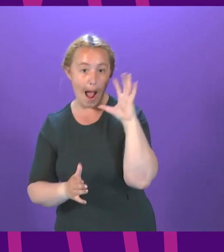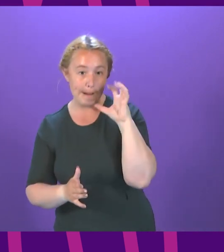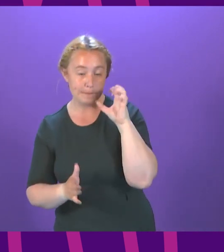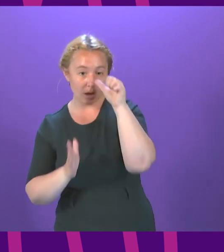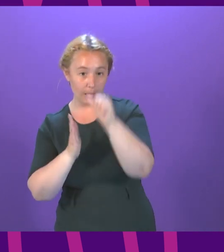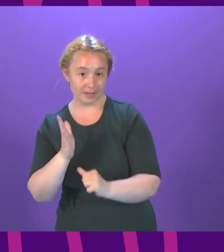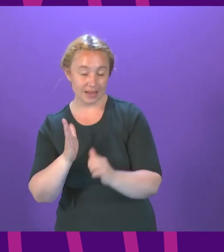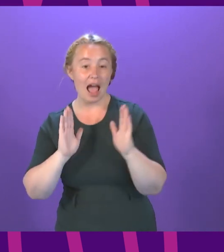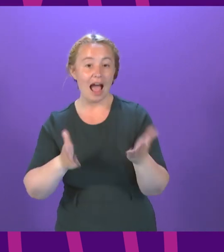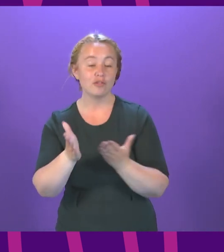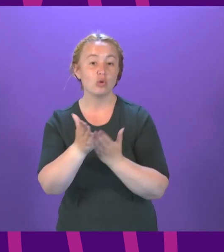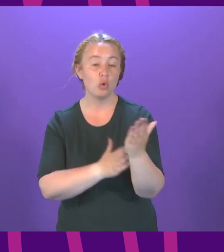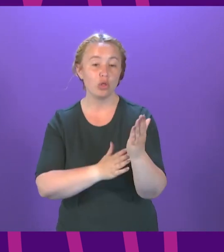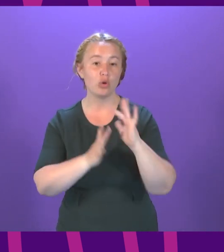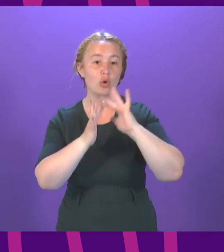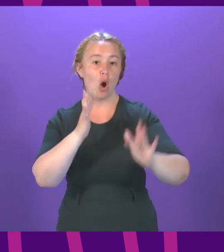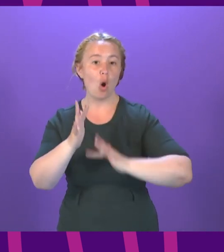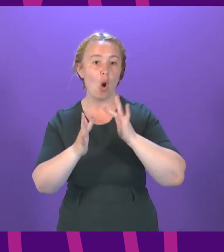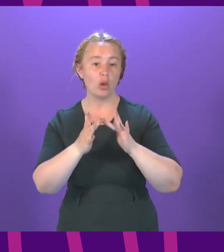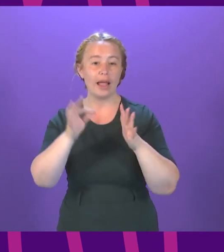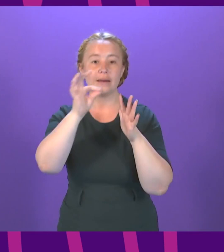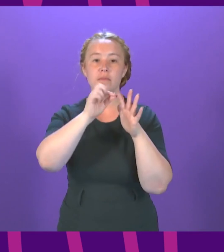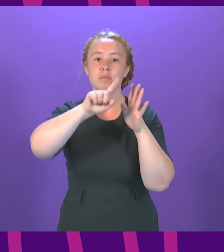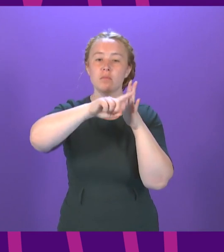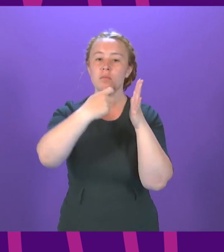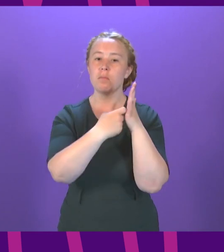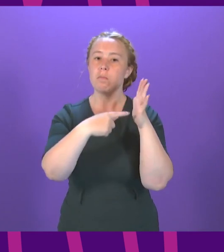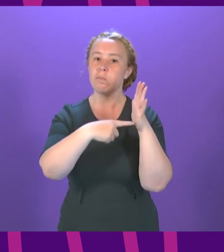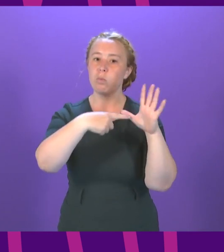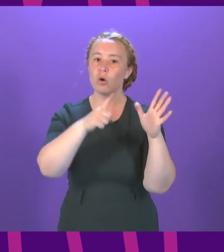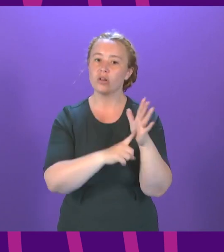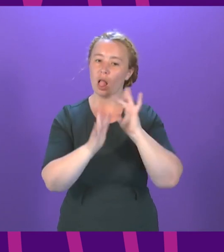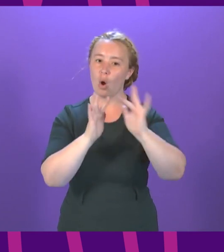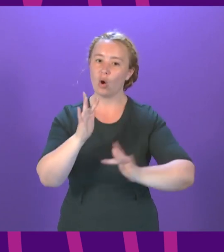through the booking portal for international travel. The NHS provides home test PCR kits.